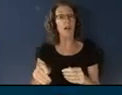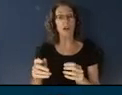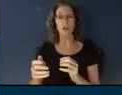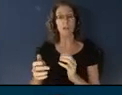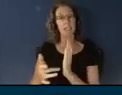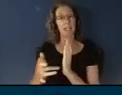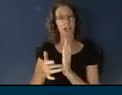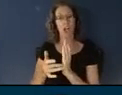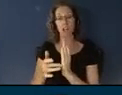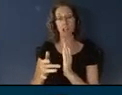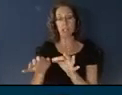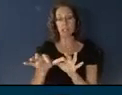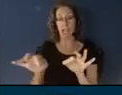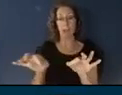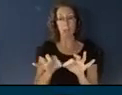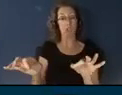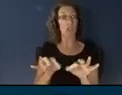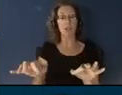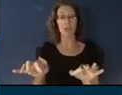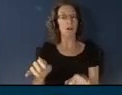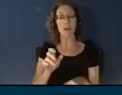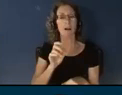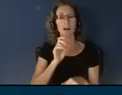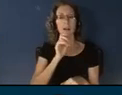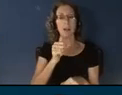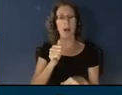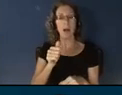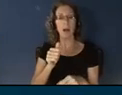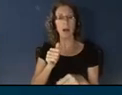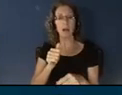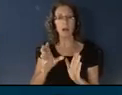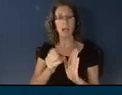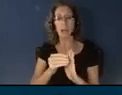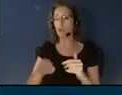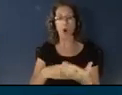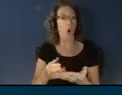software programs it won't necessarily be able to record every single word the way you want it to.